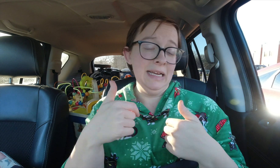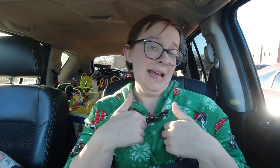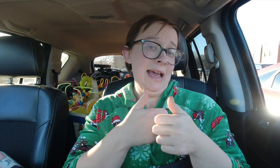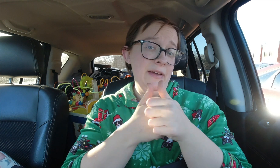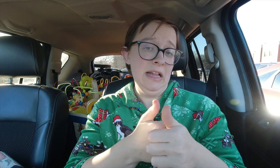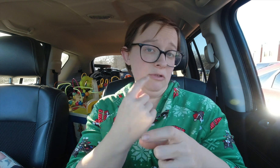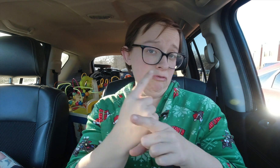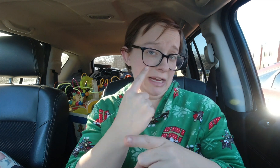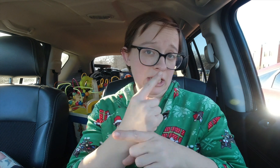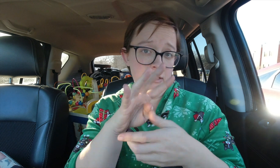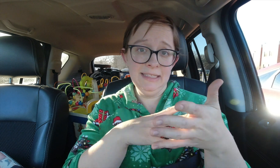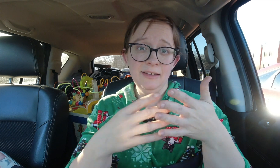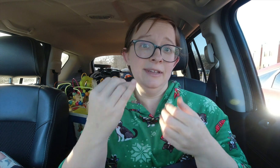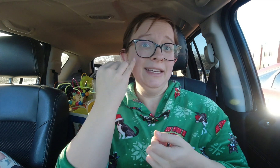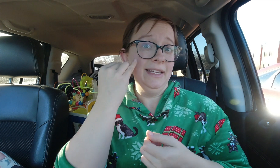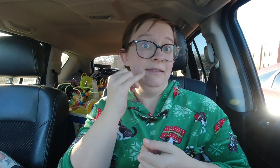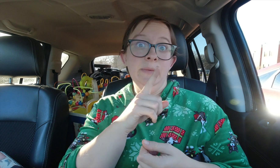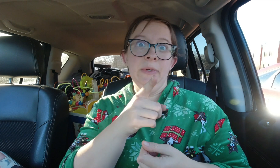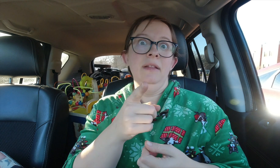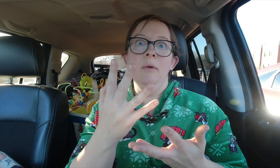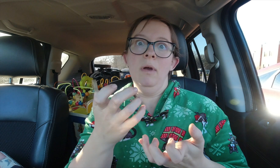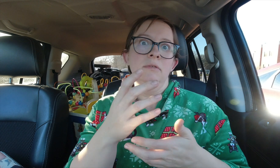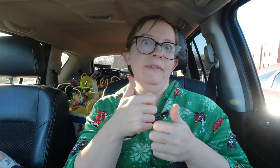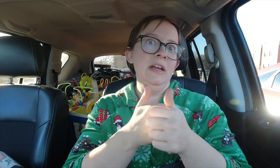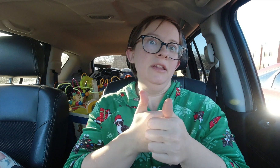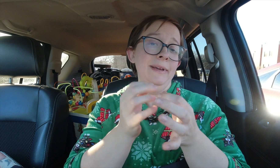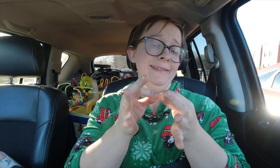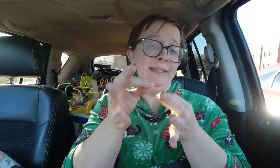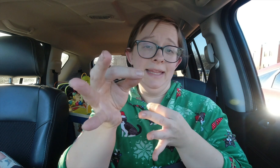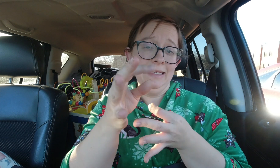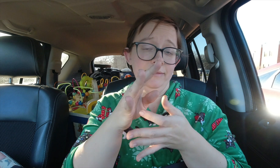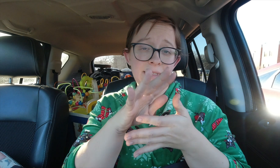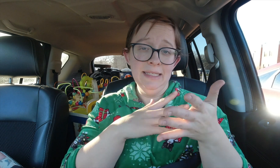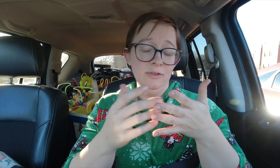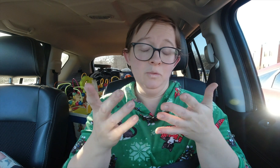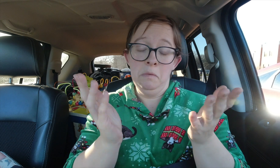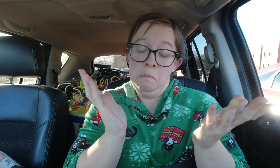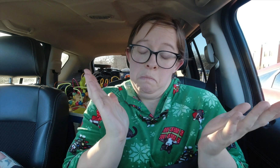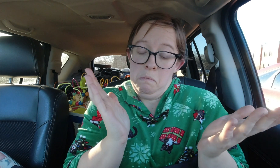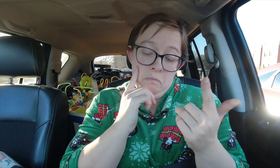Please vaccinate your children! I follow the regular vaccination schedule. If you really want to follow a delayed schedule...